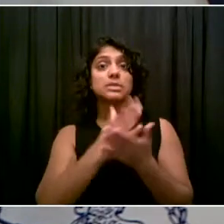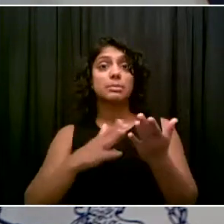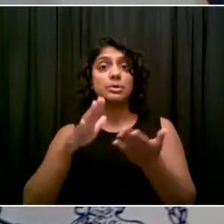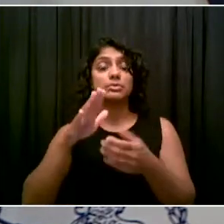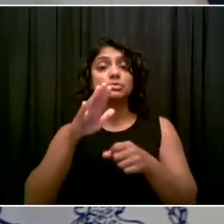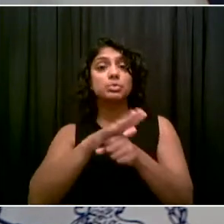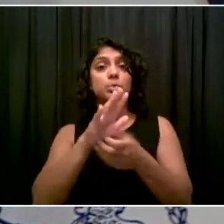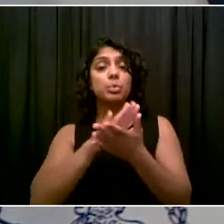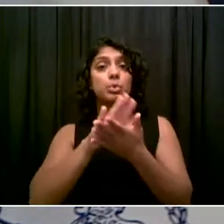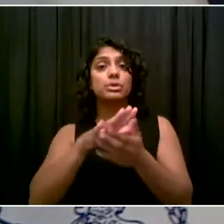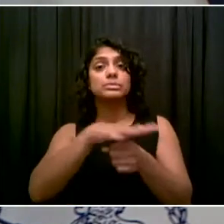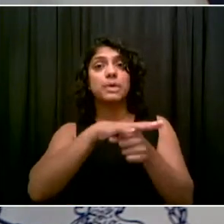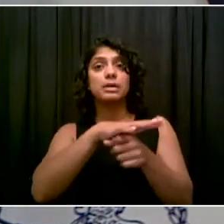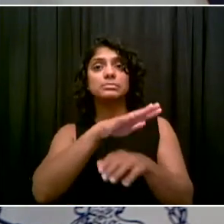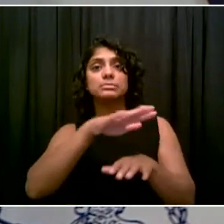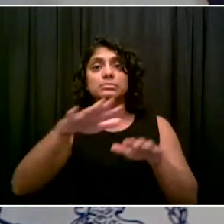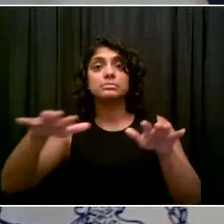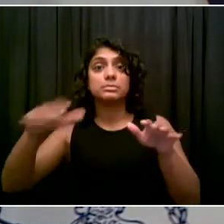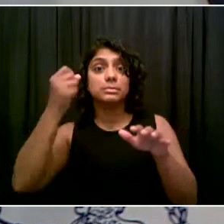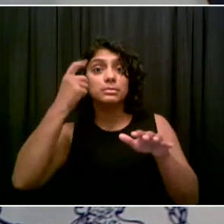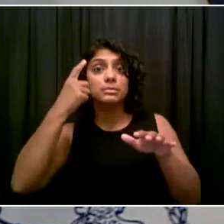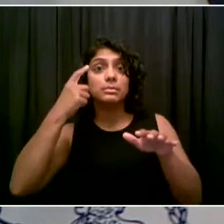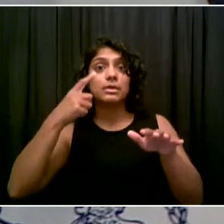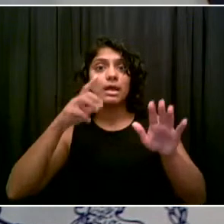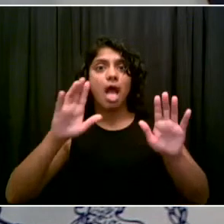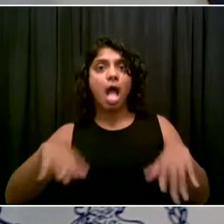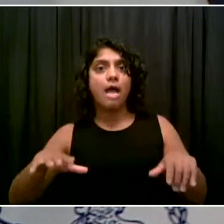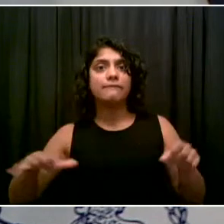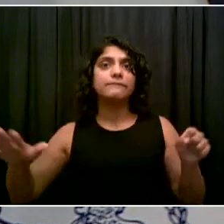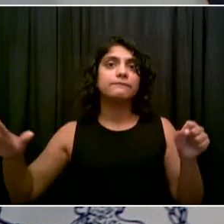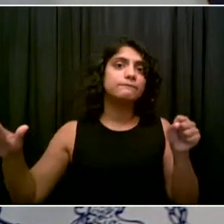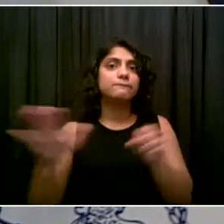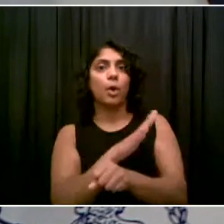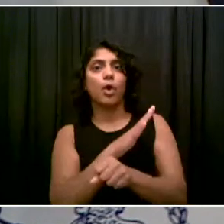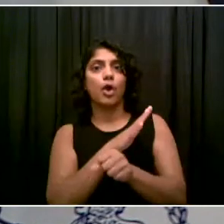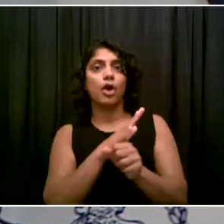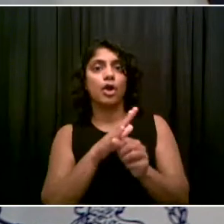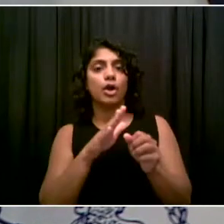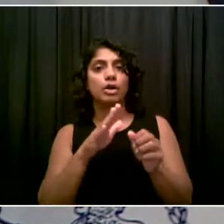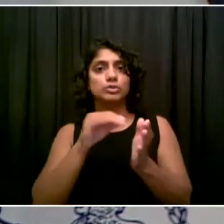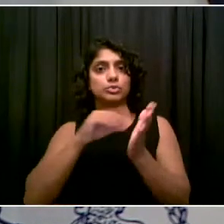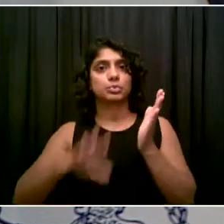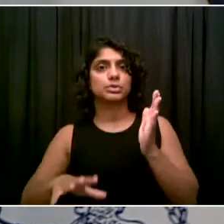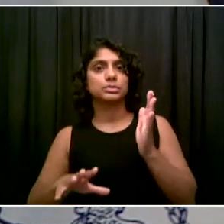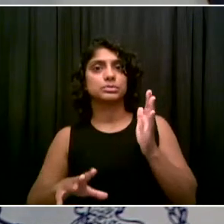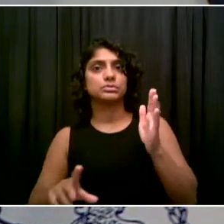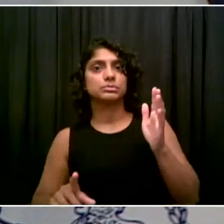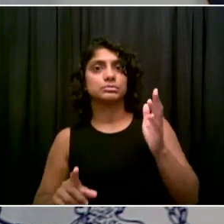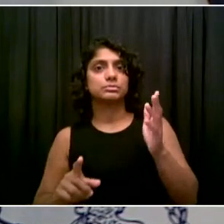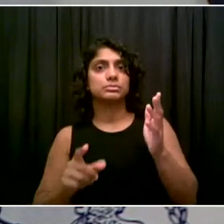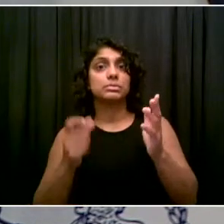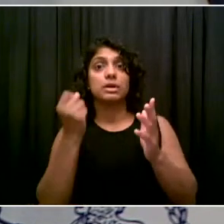HEARING FROM SIX SUMMER SCHOOLS THEY DIDN'T GET A COMPLETE ROSTER OF WHICH STDEUNTS ARE